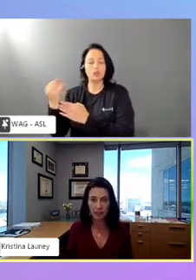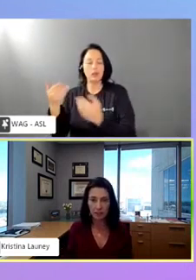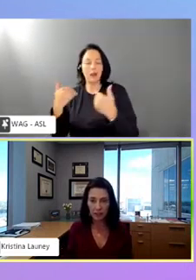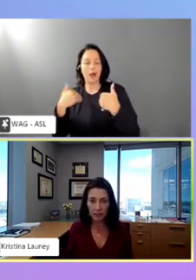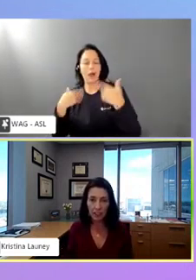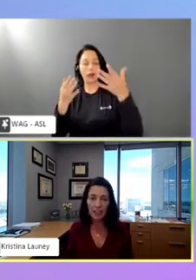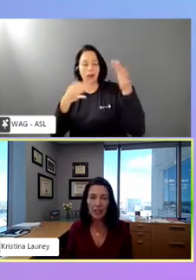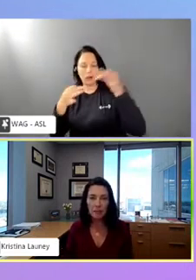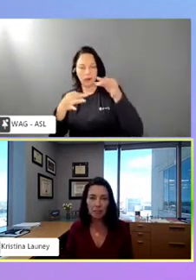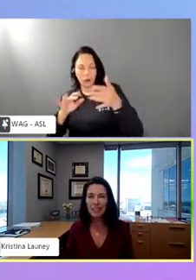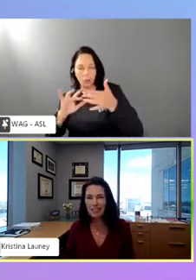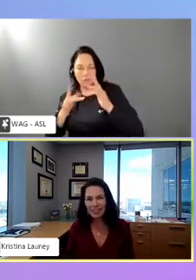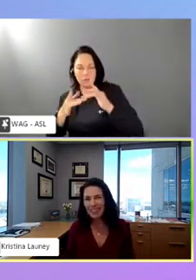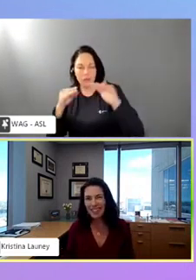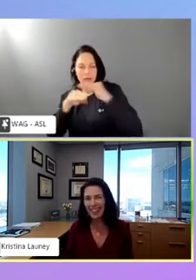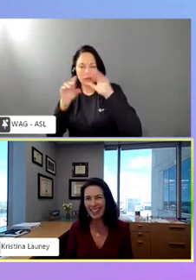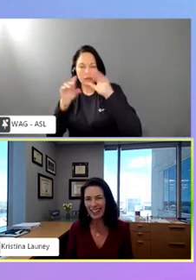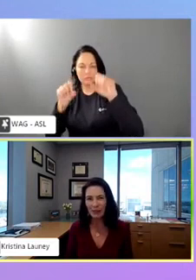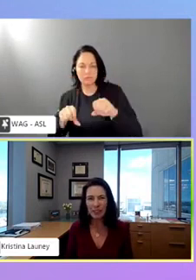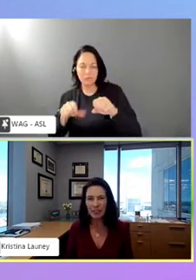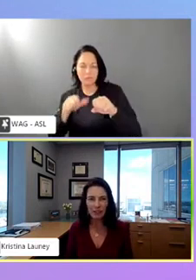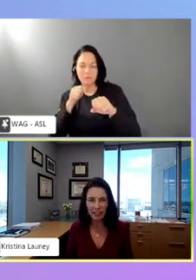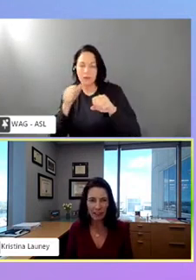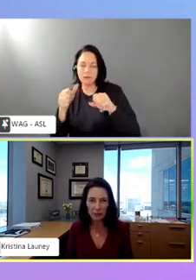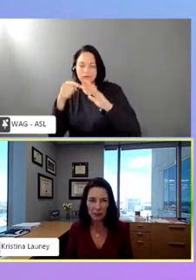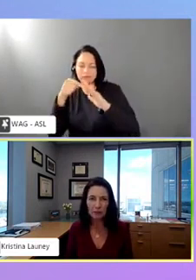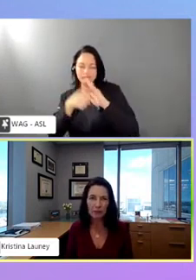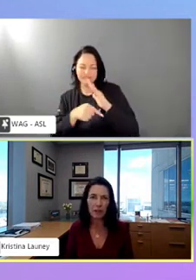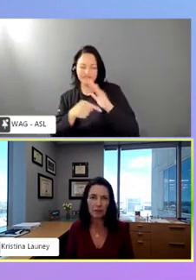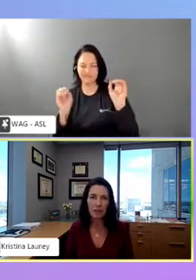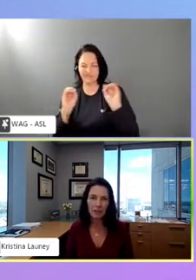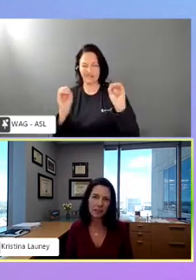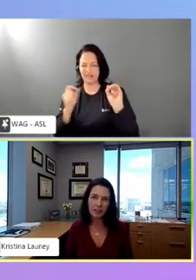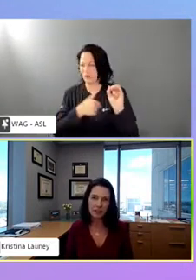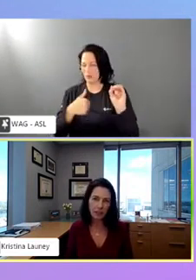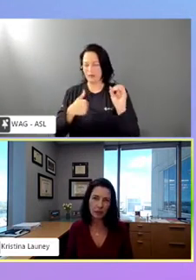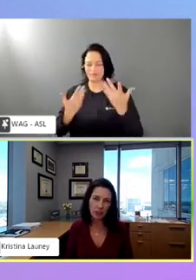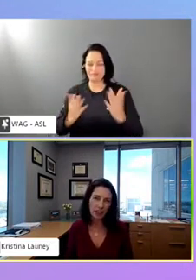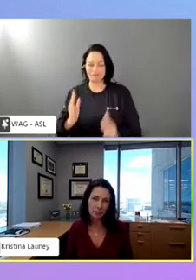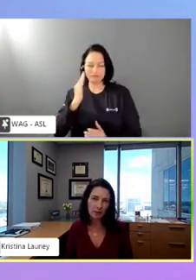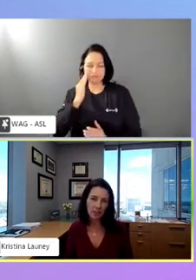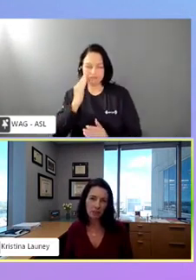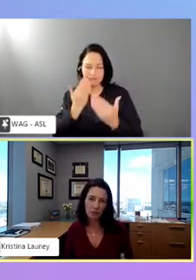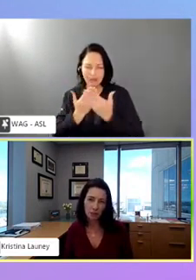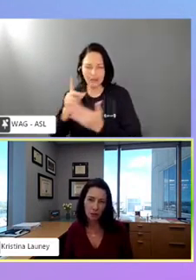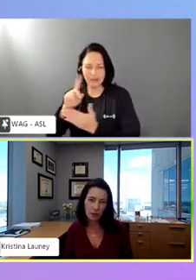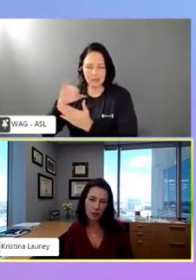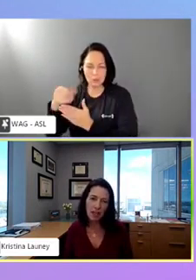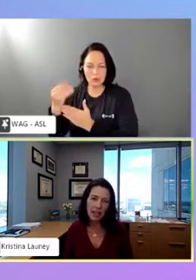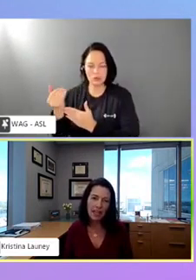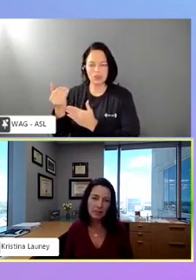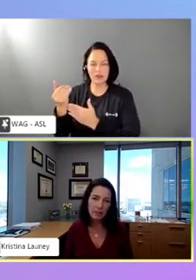official publication from the DOJ that had the DOJ position on various points regarding website accessibility, but it